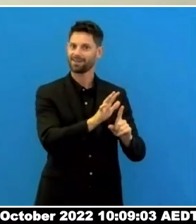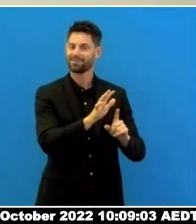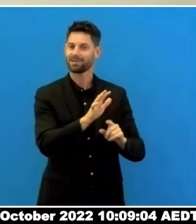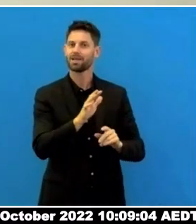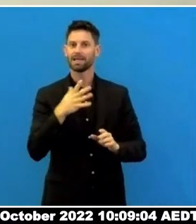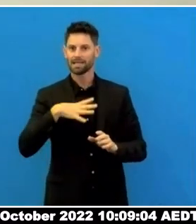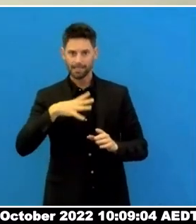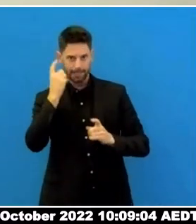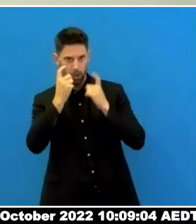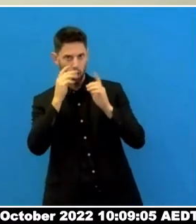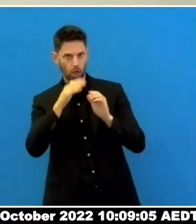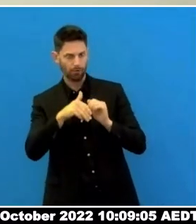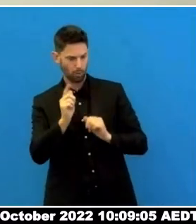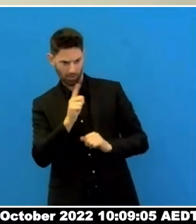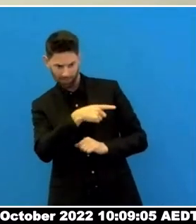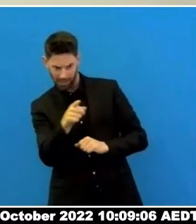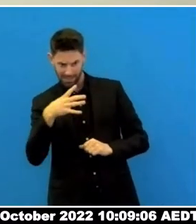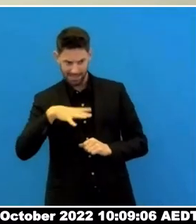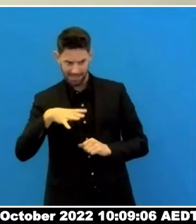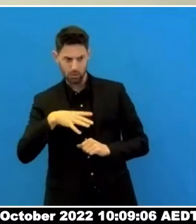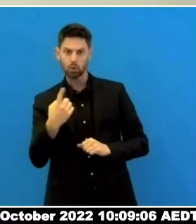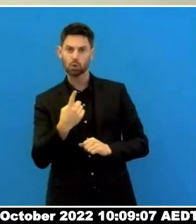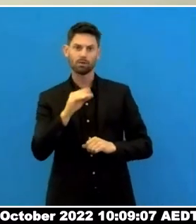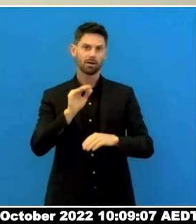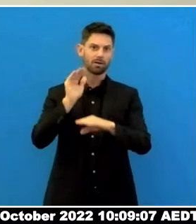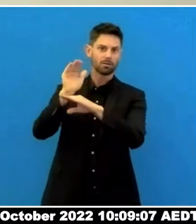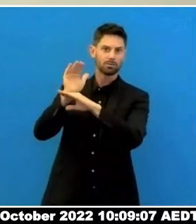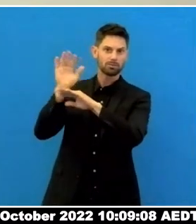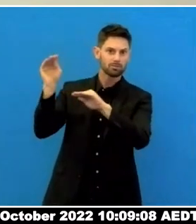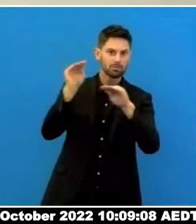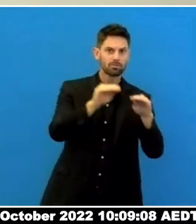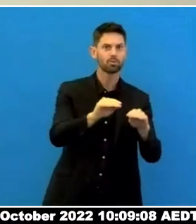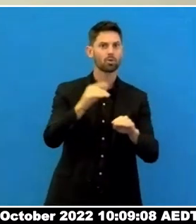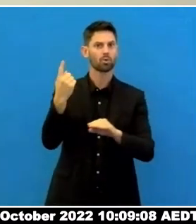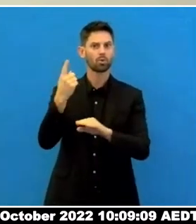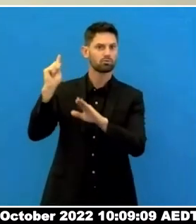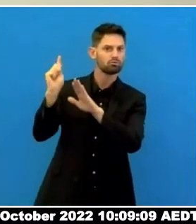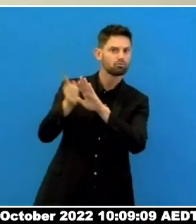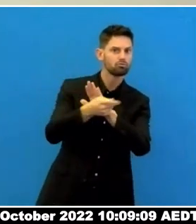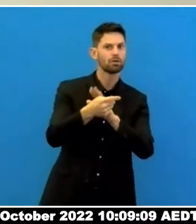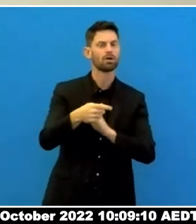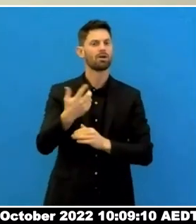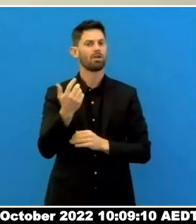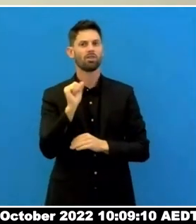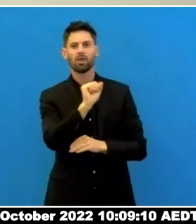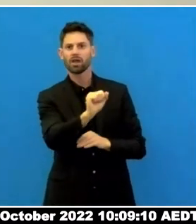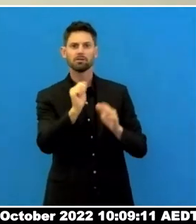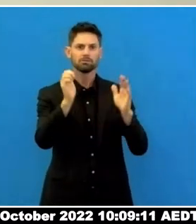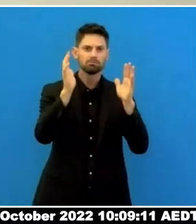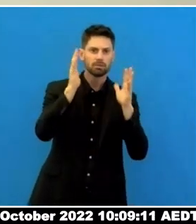and priorities of those from migrant, refugee and faith based communities requires an intersectional approach.